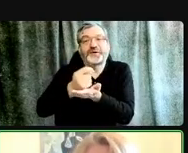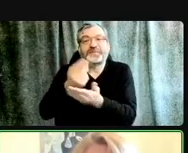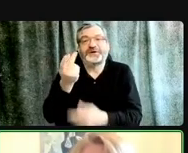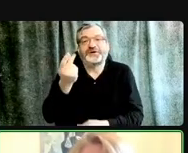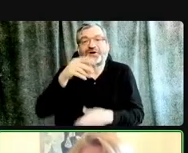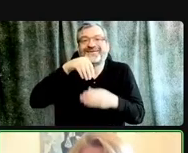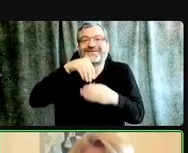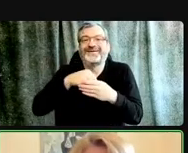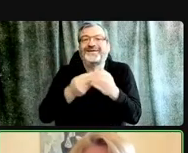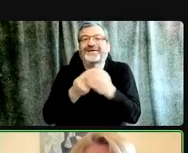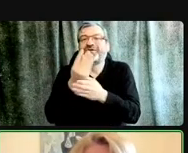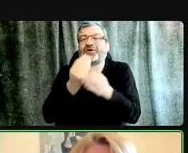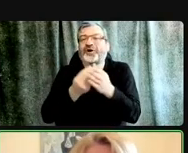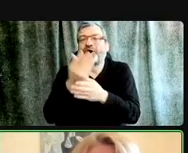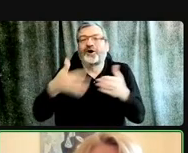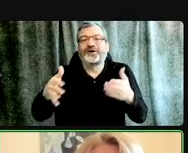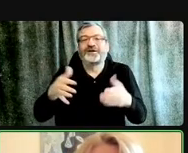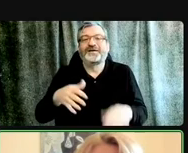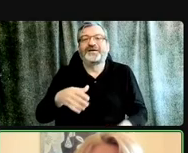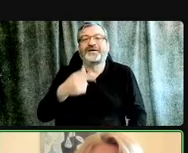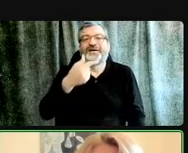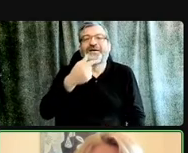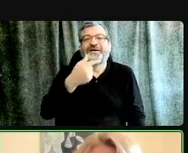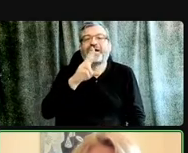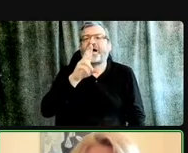This is a Great Dane called Gus and Anne,